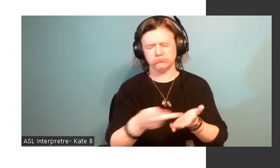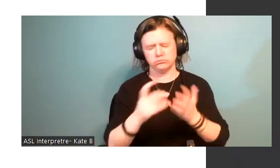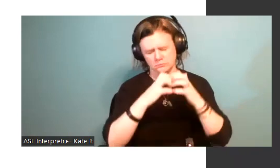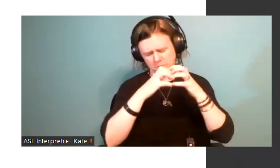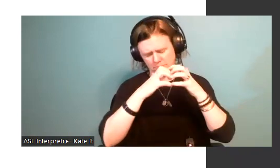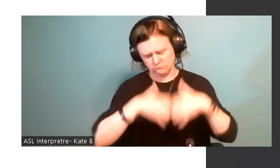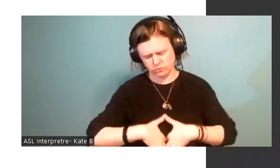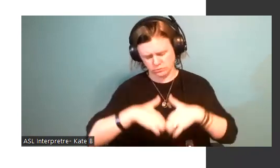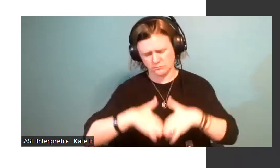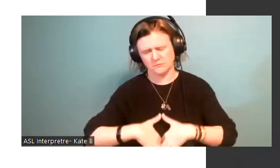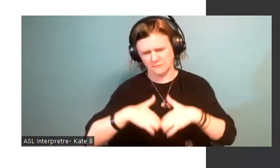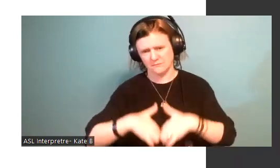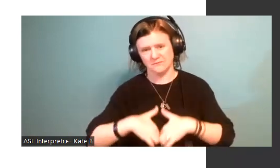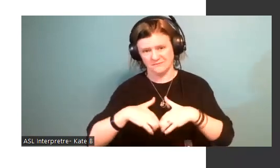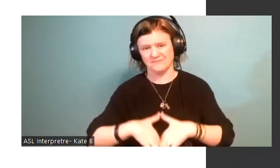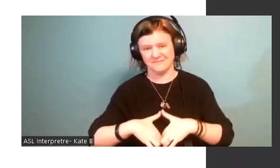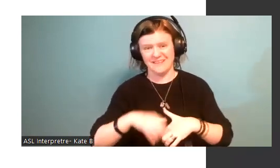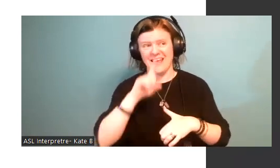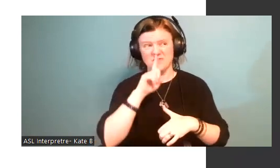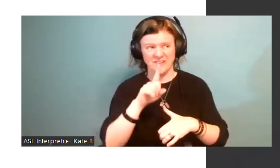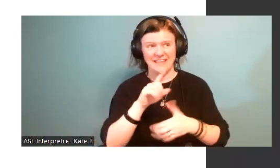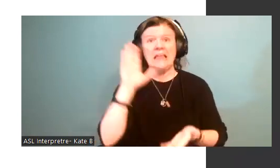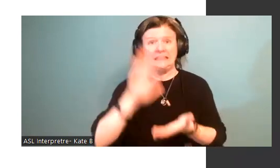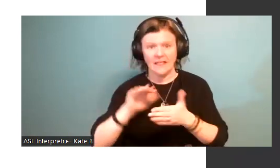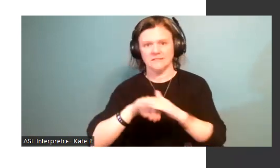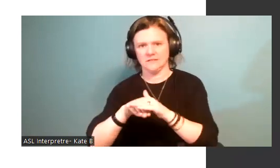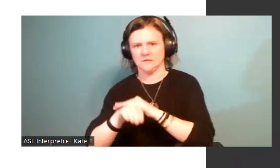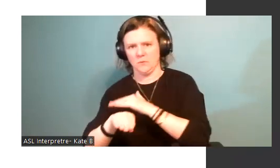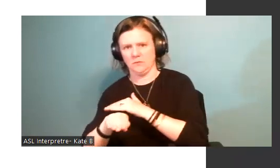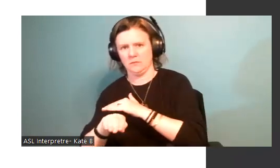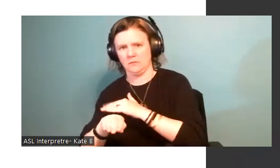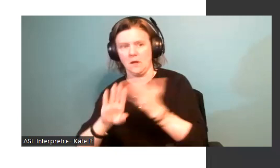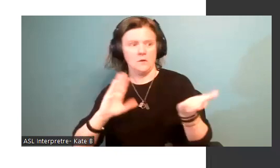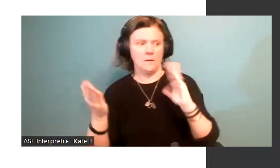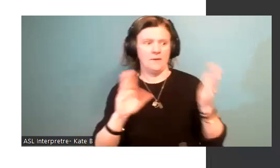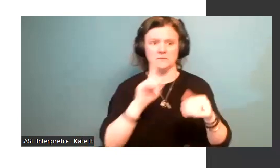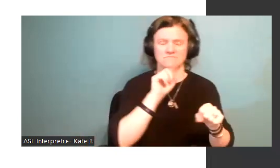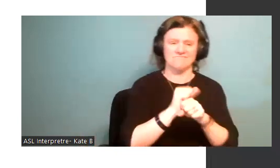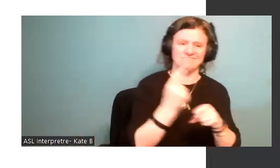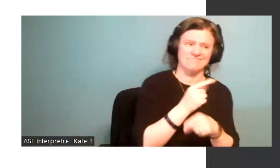role, even if it is just a standard HTML link,